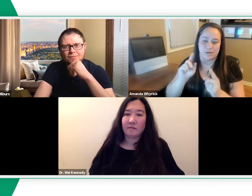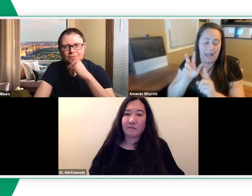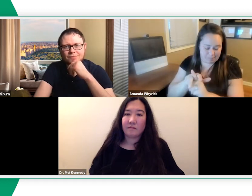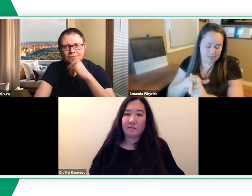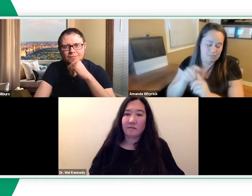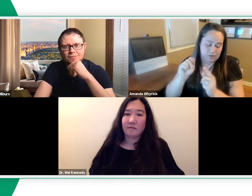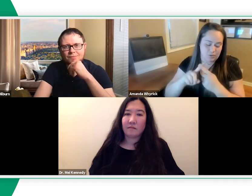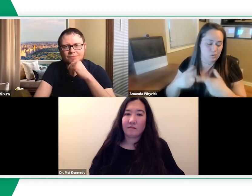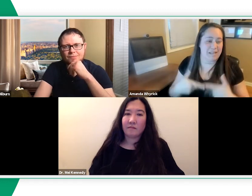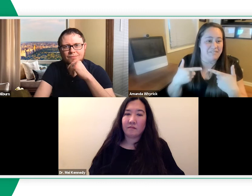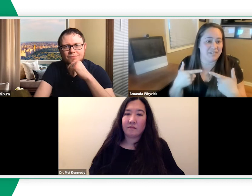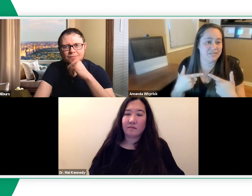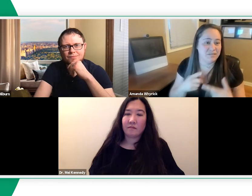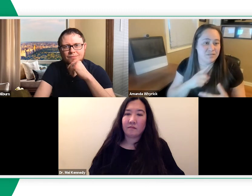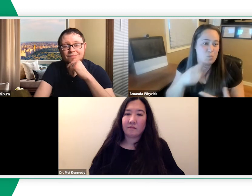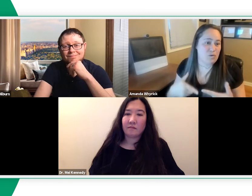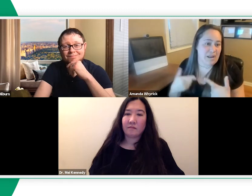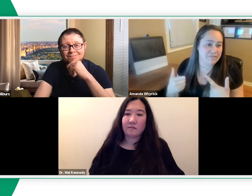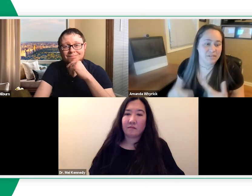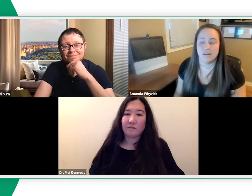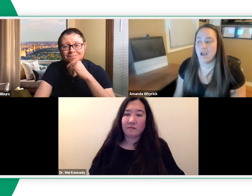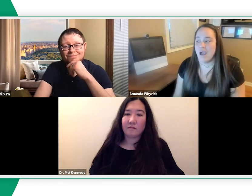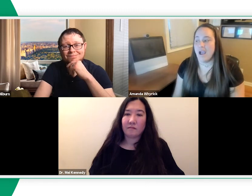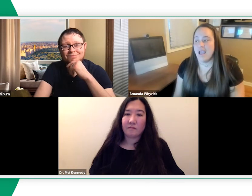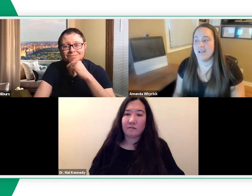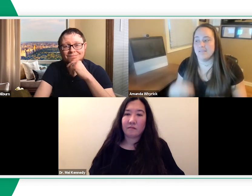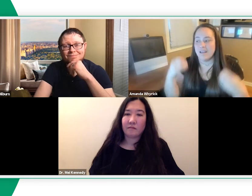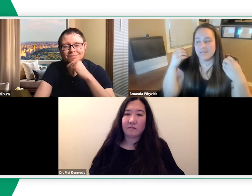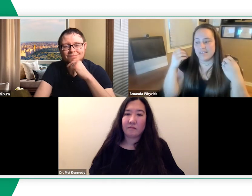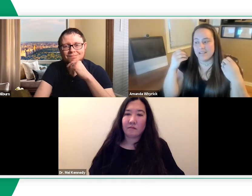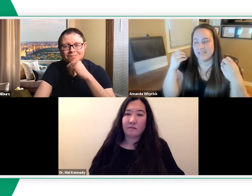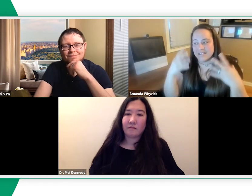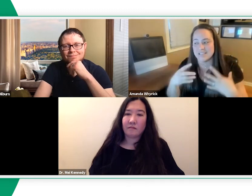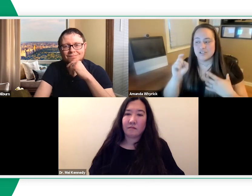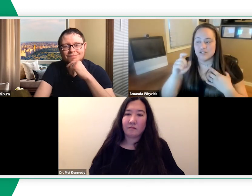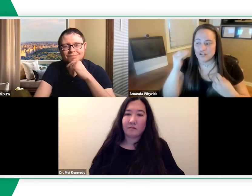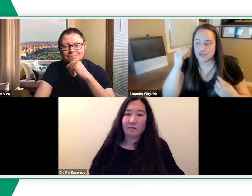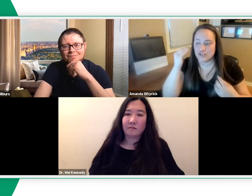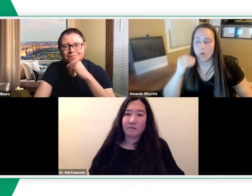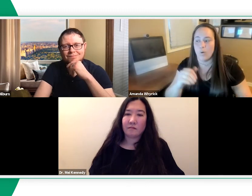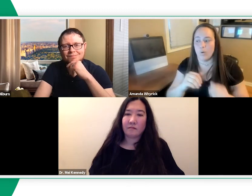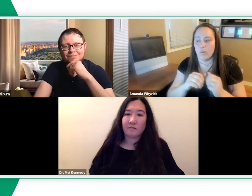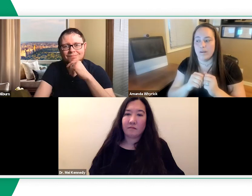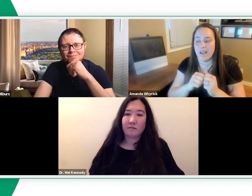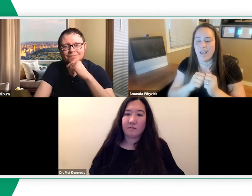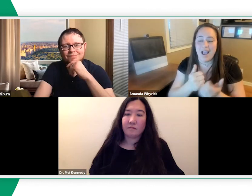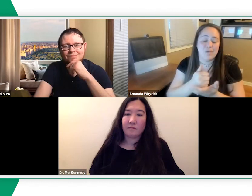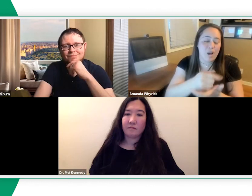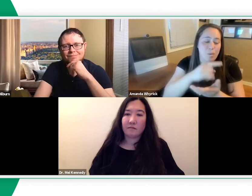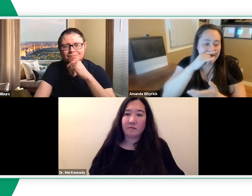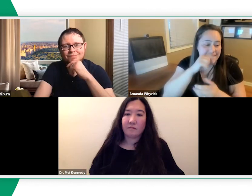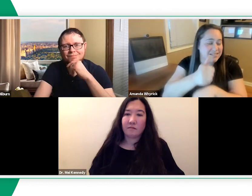but more applicable to life, real-life. And the teachers should know how to help kids